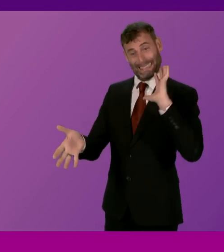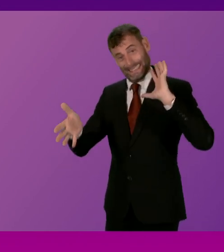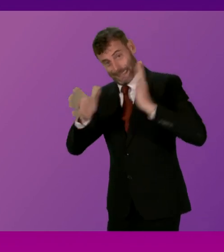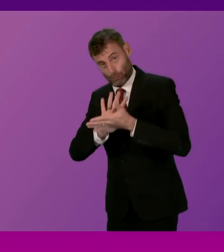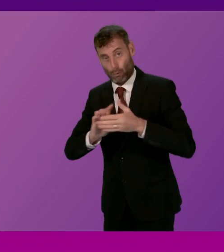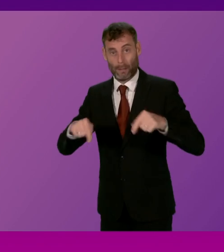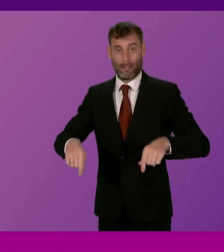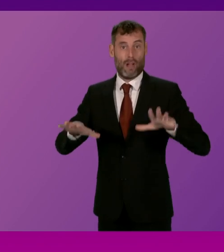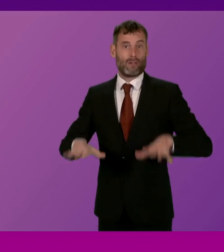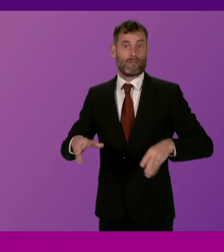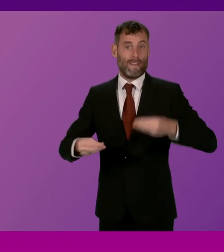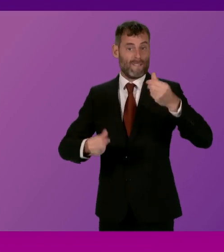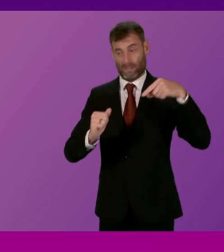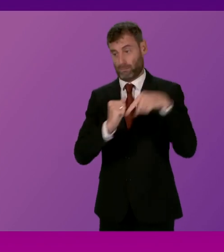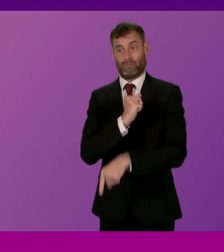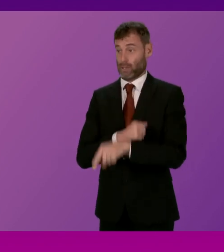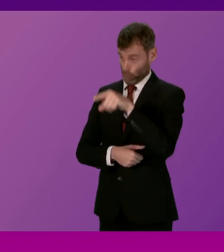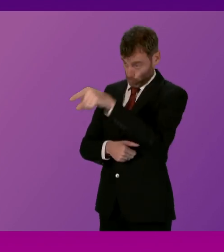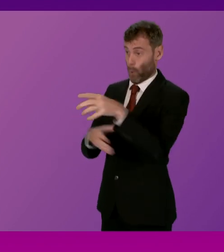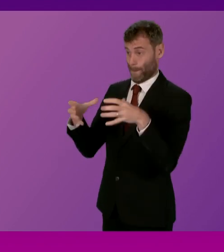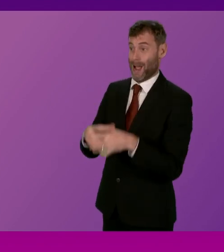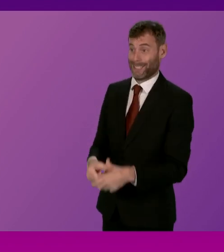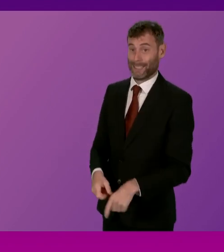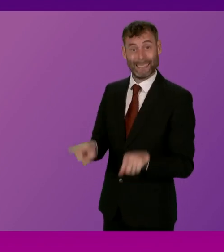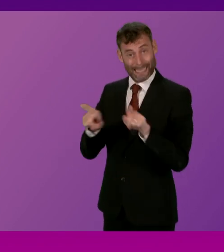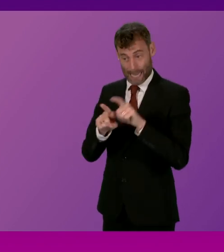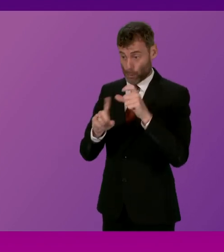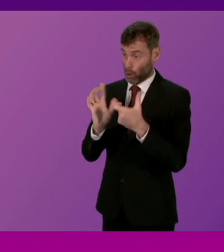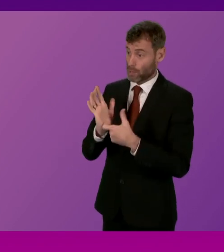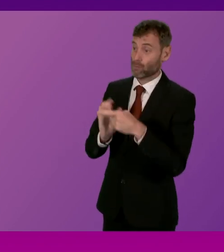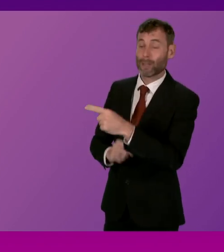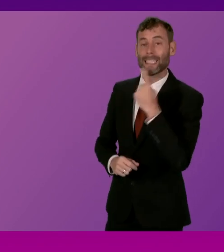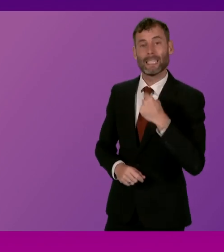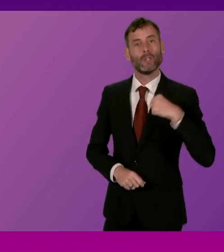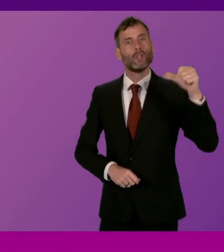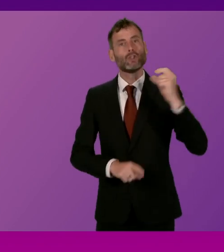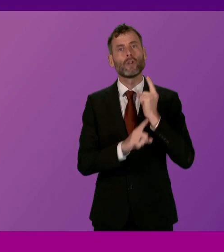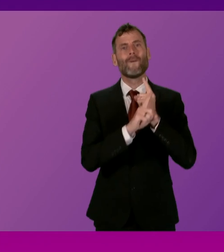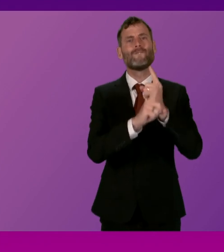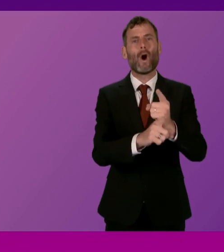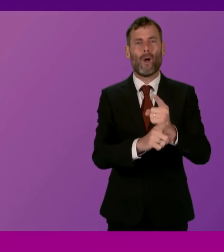of course, it was his party leader, Douglas Ross, who demanded that we follow suit. Thank goodness we did not.